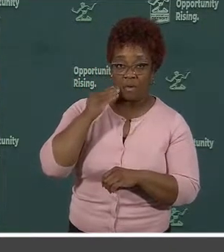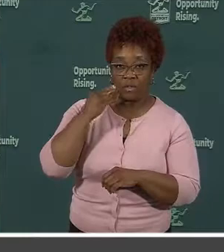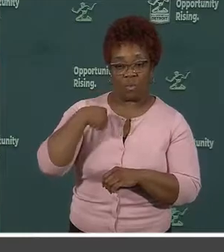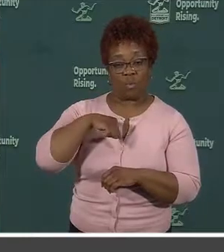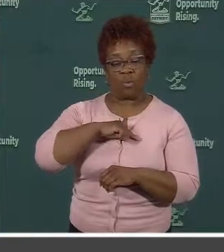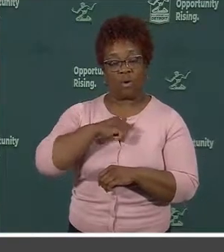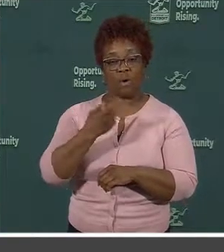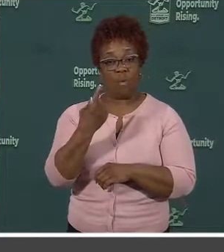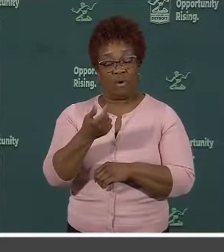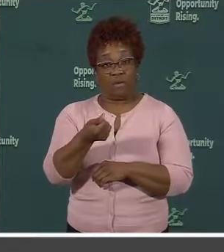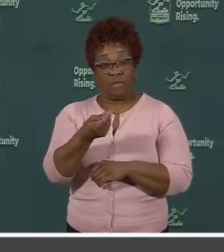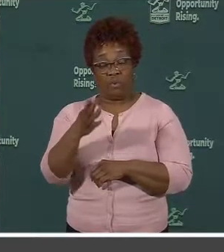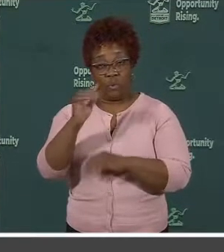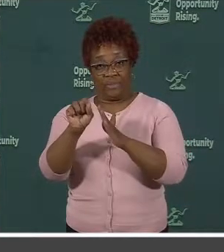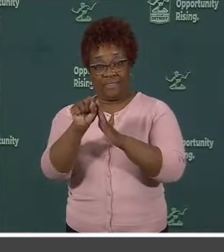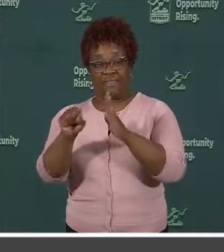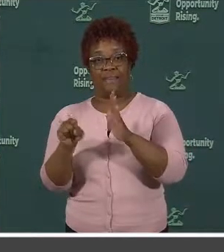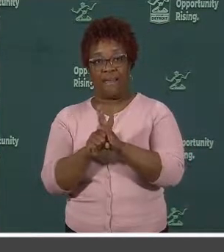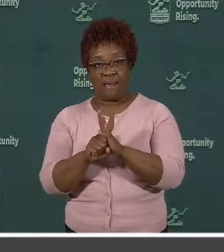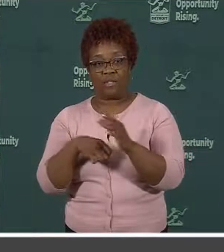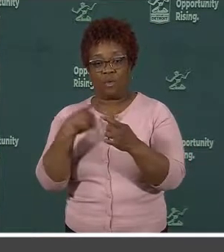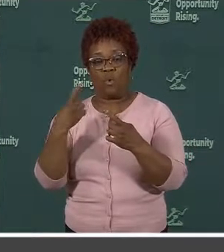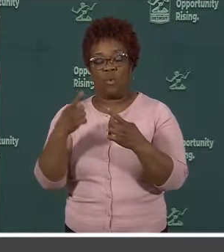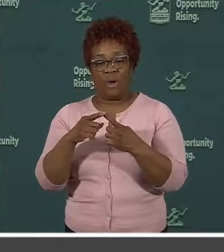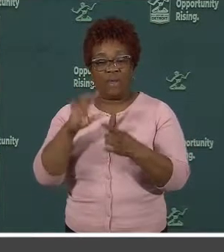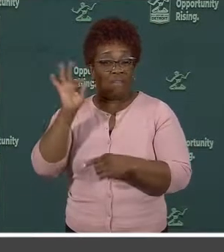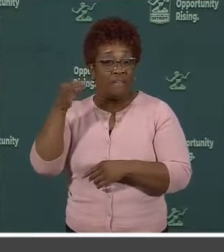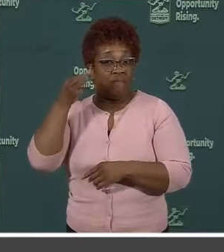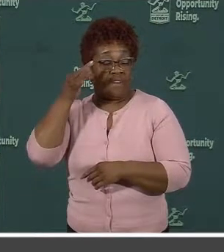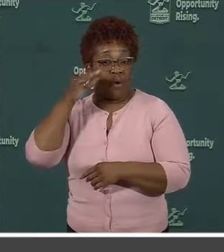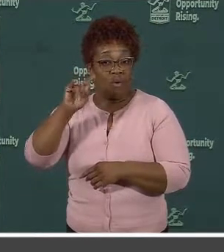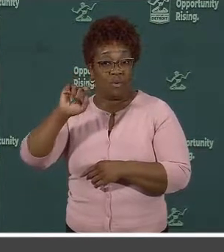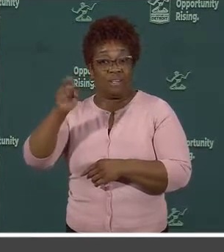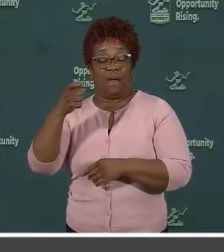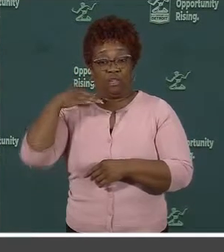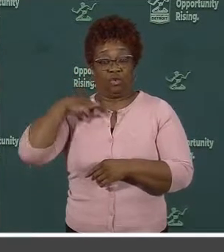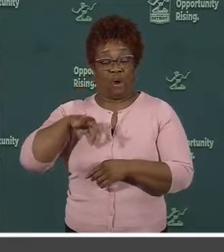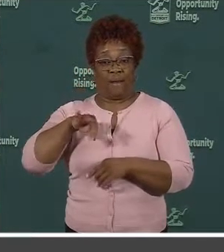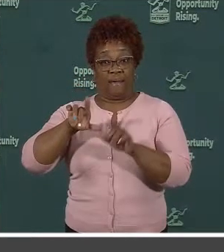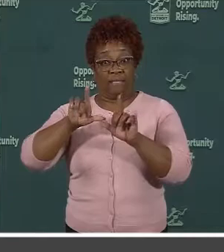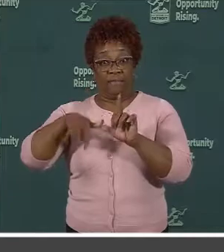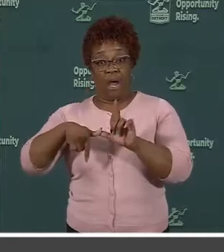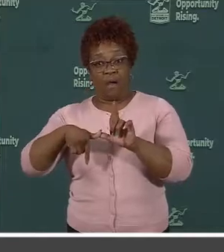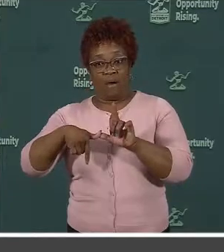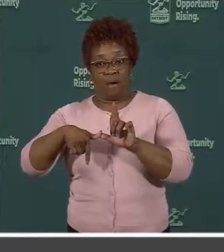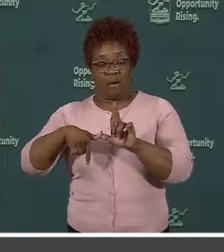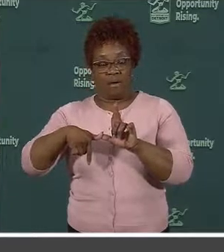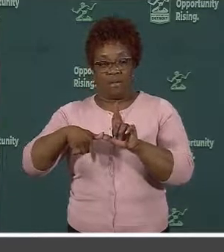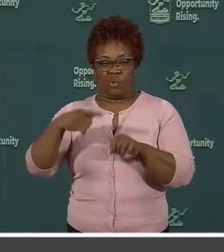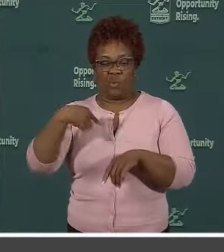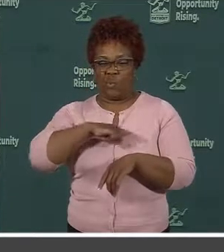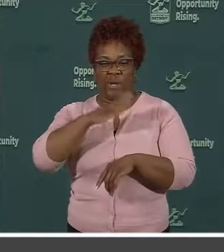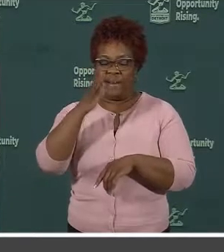HOUSING EXPIRED THE FEDERAL TAX CREDITS EXPIRED WE NEVER LET A SINGLE PROPERTY GO TO MARKET AND PUSH PEOPLE OUT EVERY